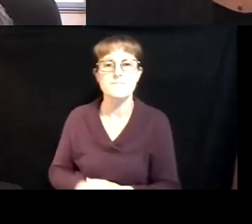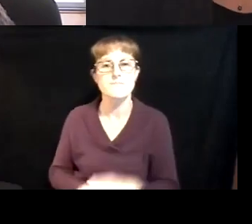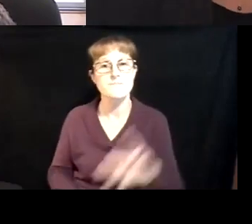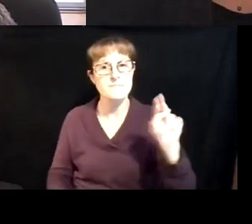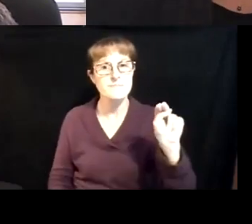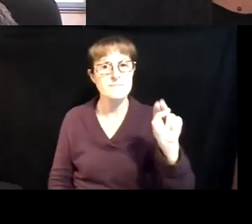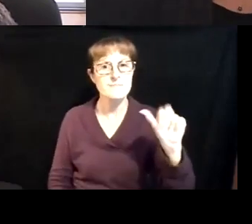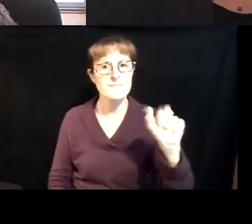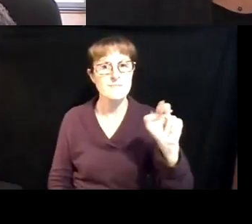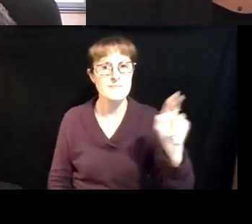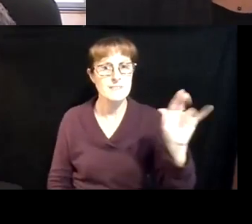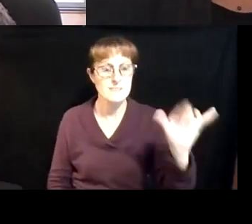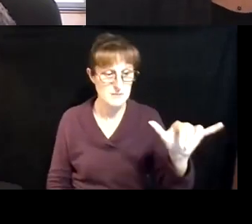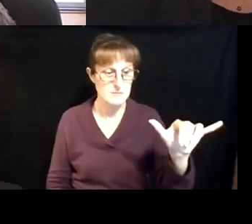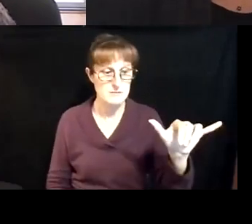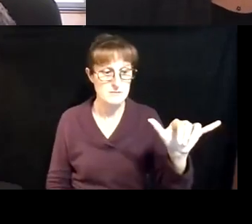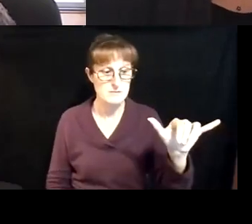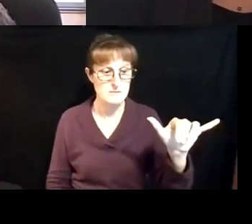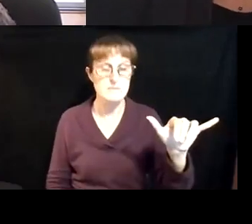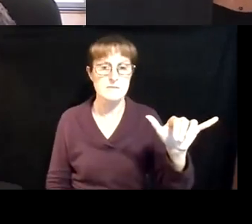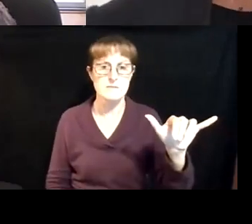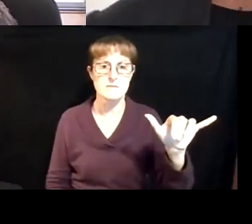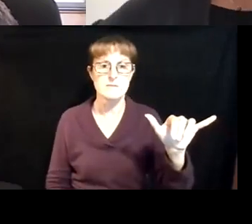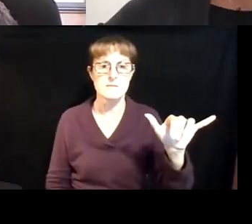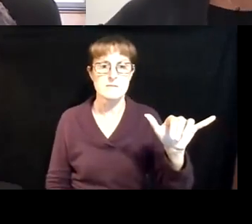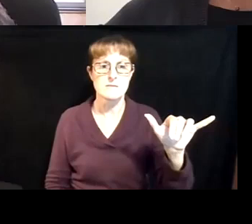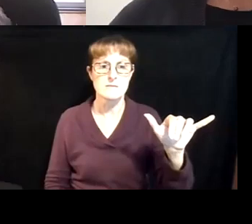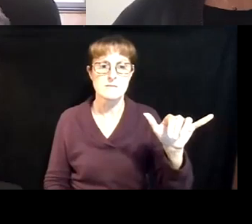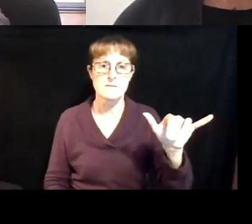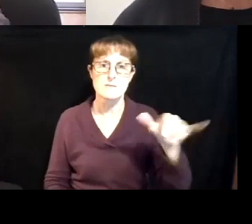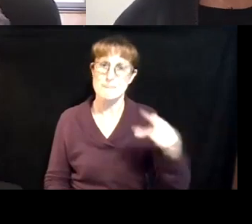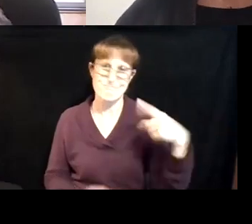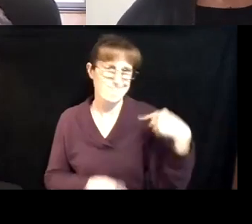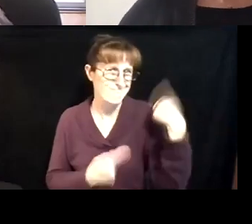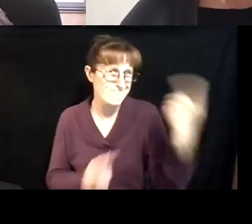hoping you can give us the benefit of your years of experience here.